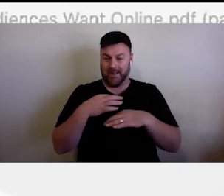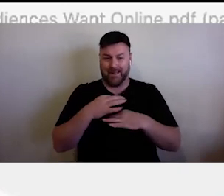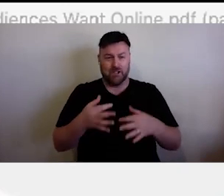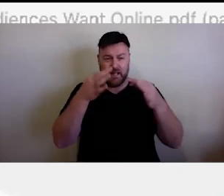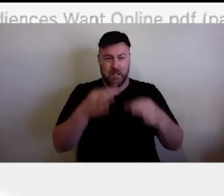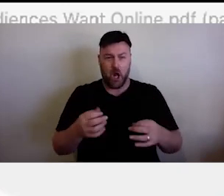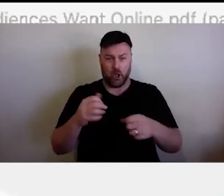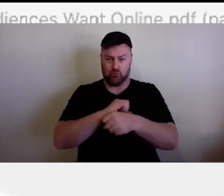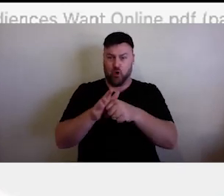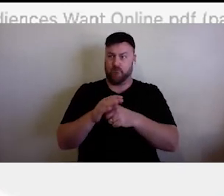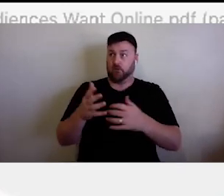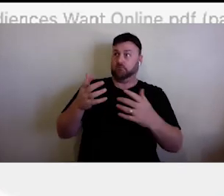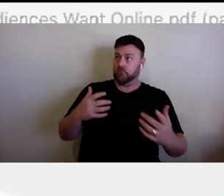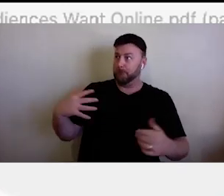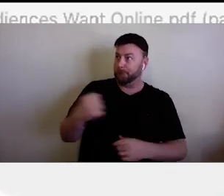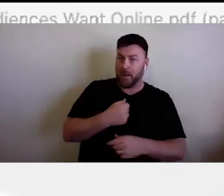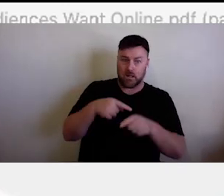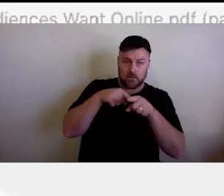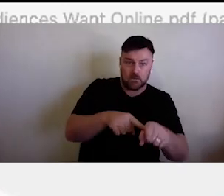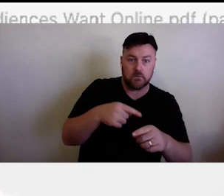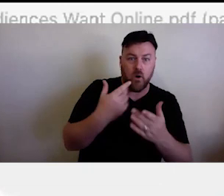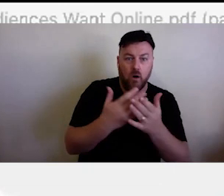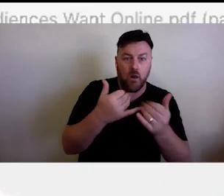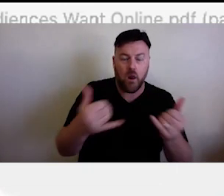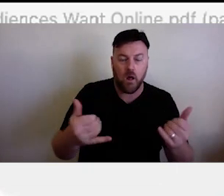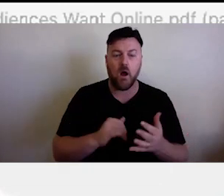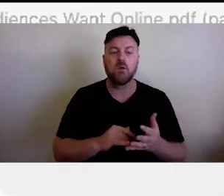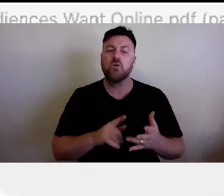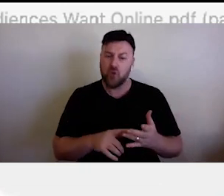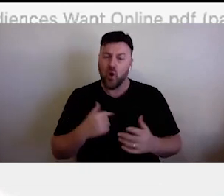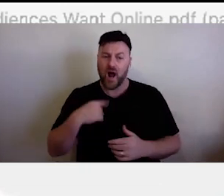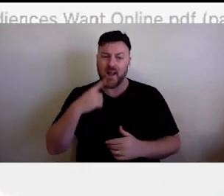many creators in the sector right now about how to proceed in these